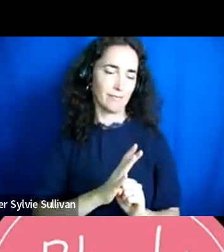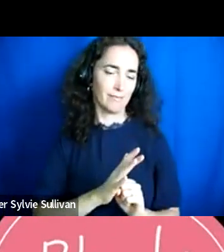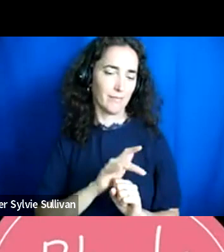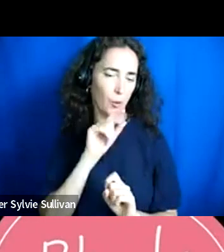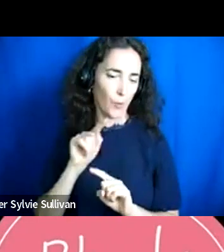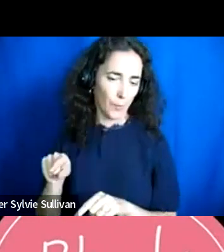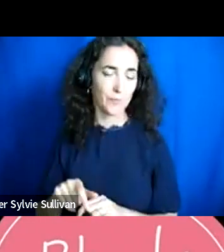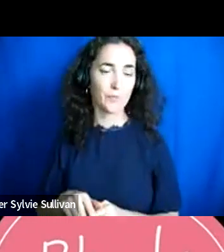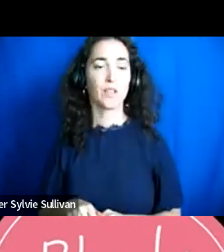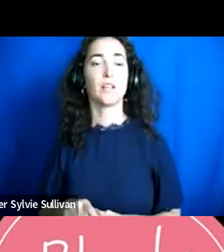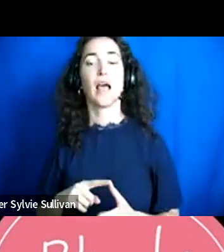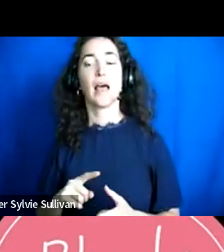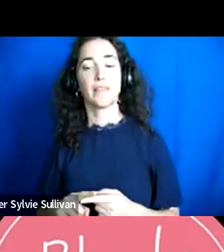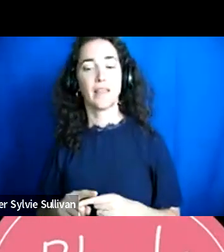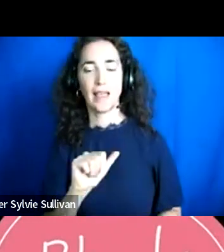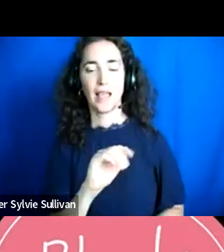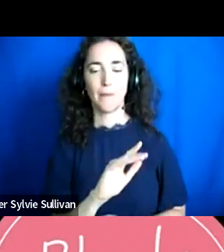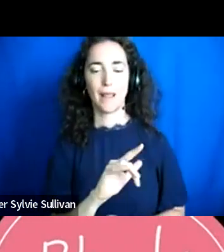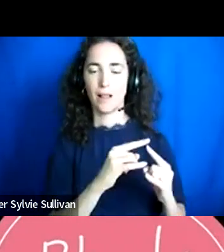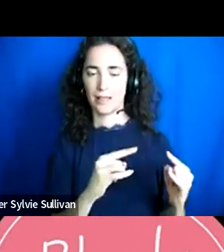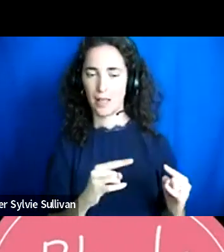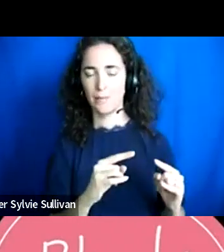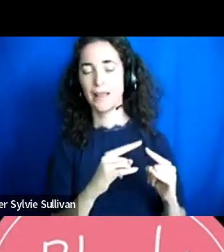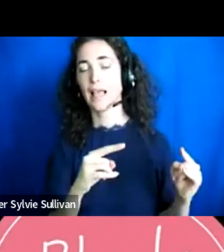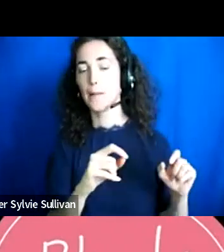And then she did abo camp camp able, which was great.